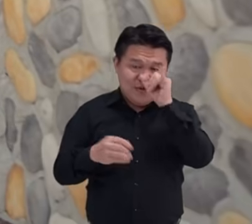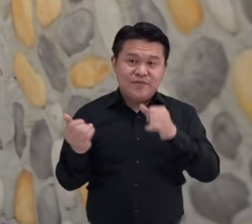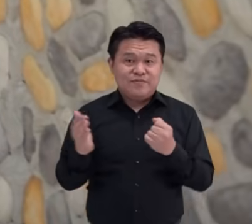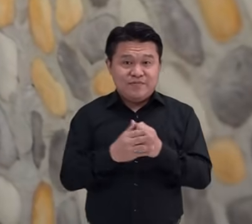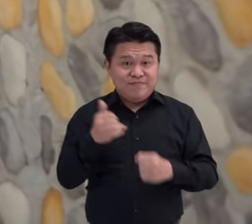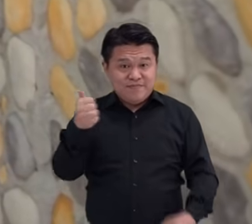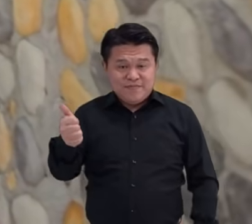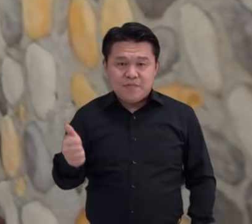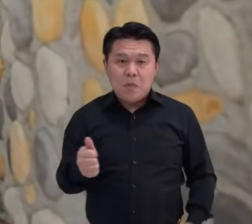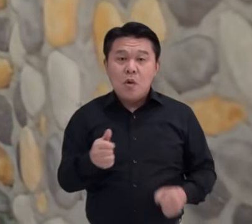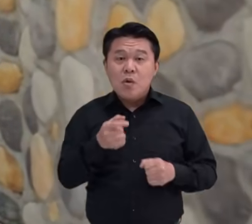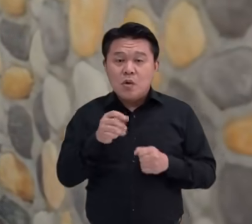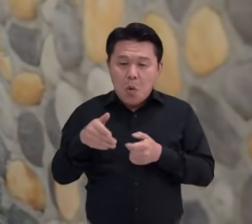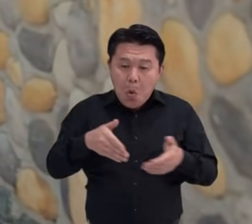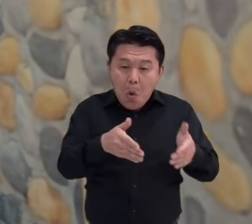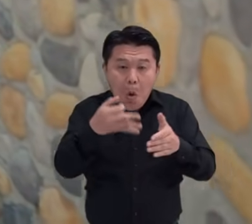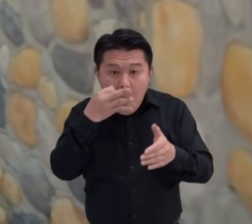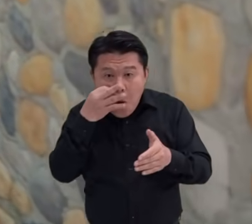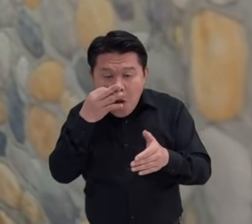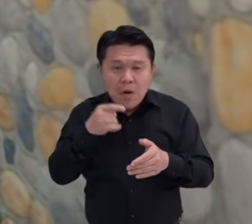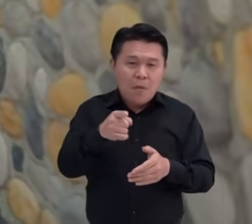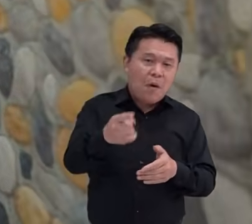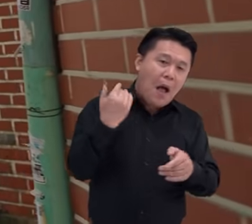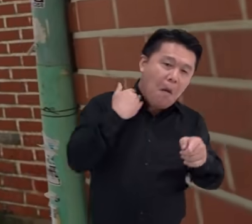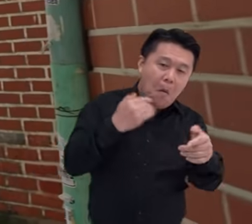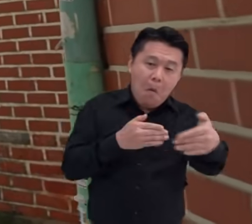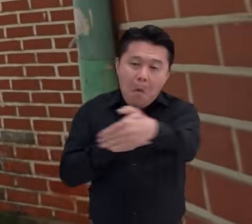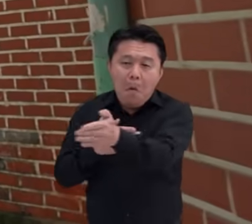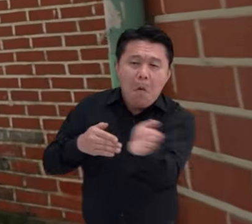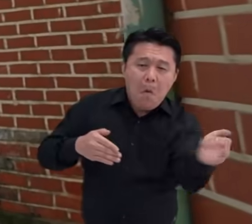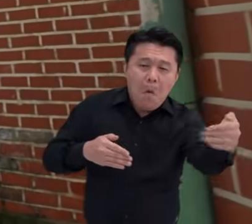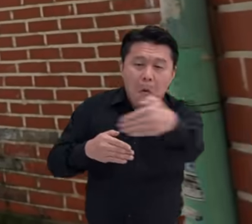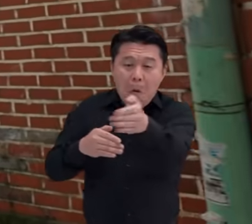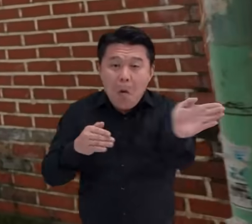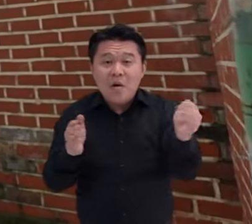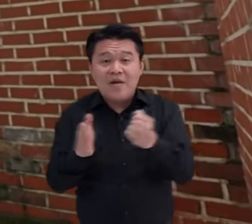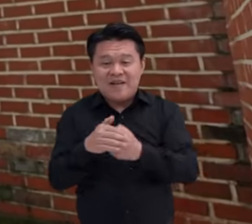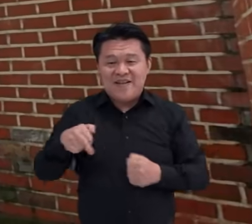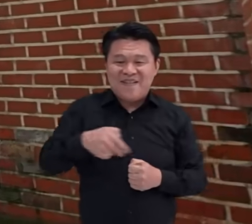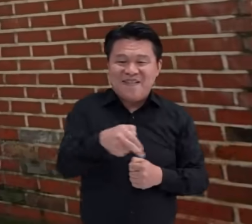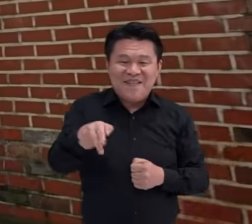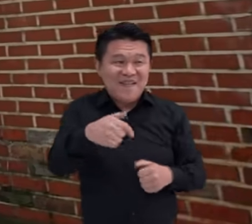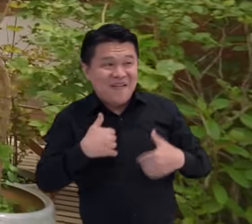You can’t see from one end of the street to the other in the Bukchon area, and it’s quite fun to walk through the winding alleys.